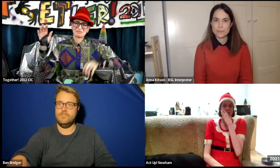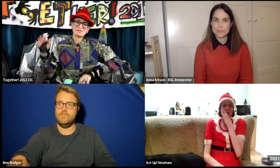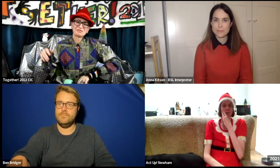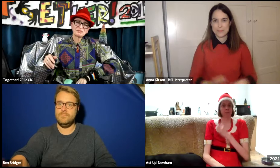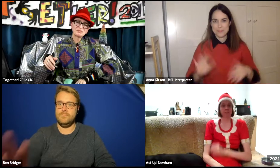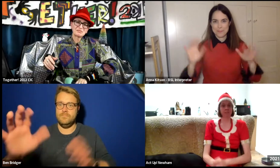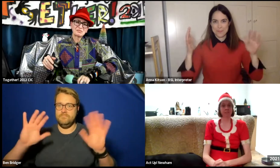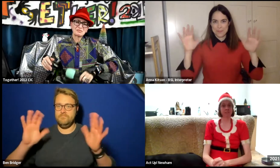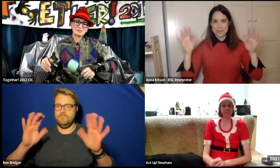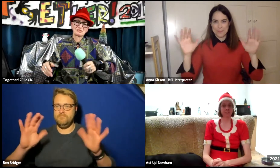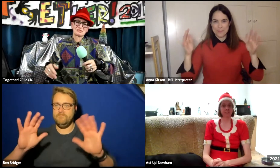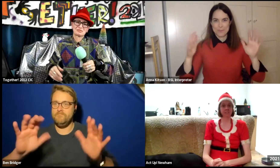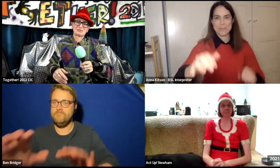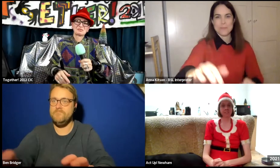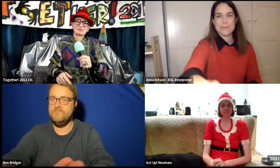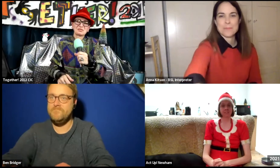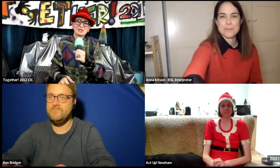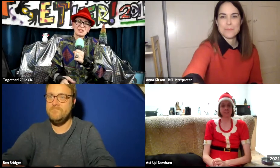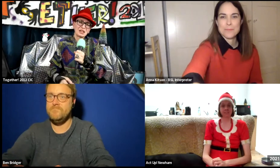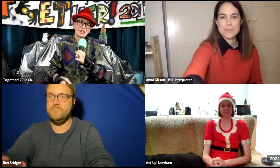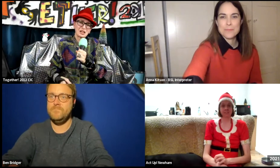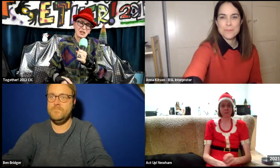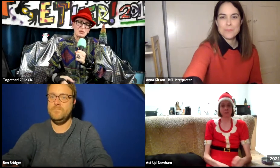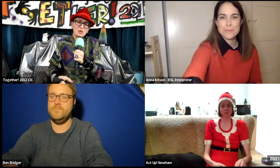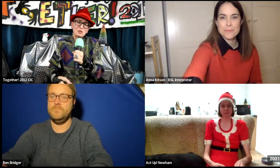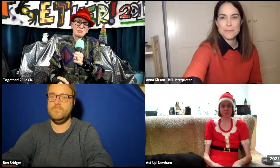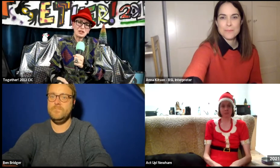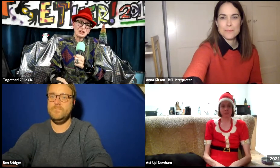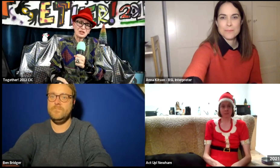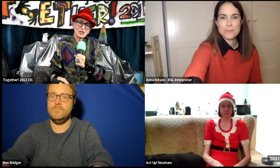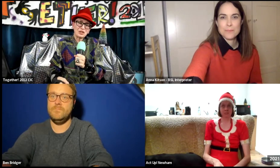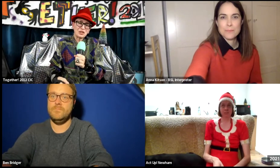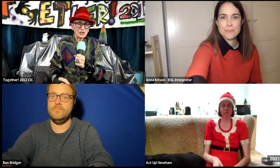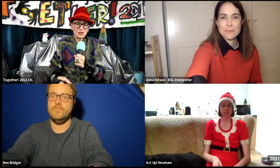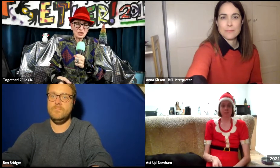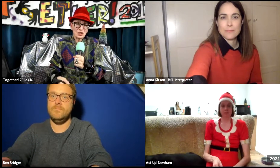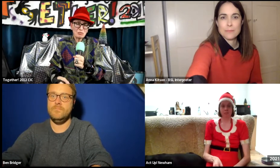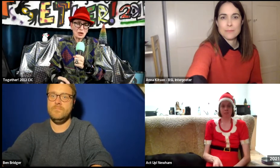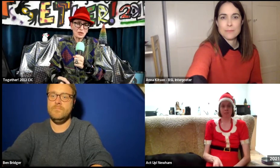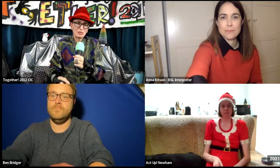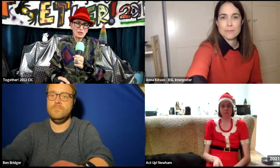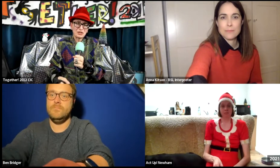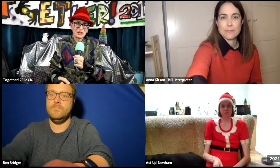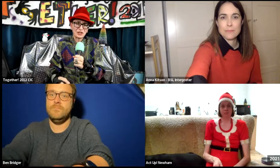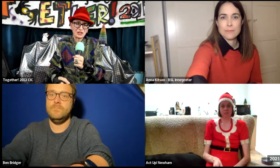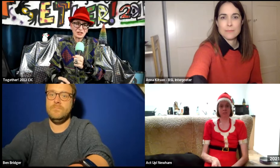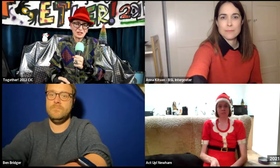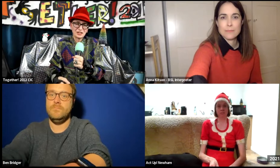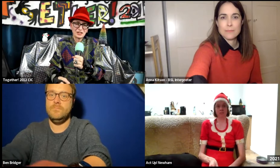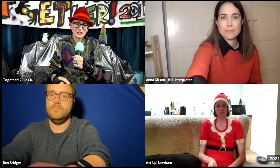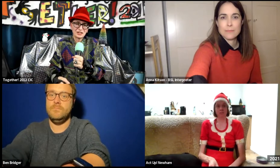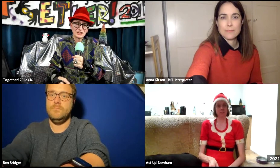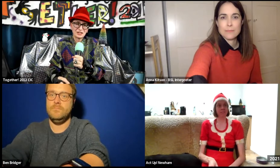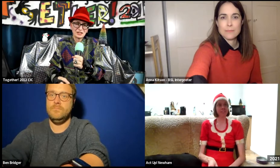That was brilliant Sterre, that's a new poem isn't it. Yes. She's doing a drama course at